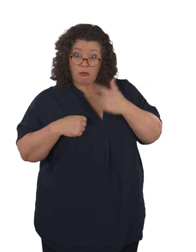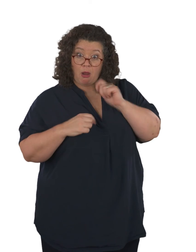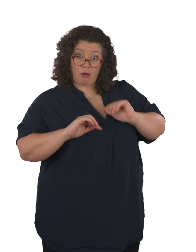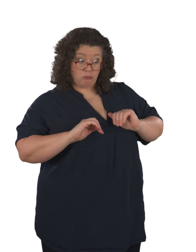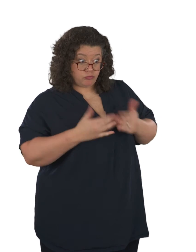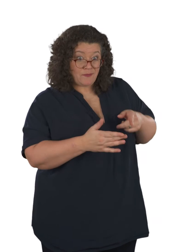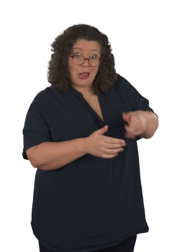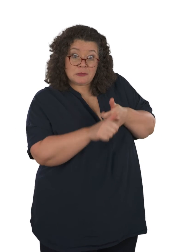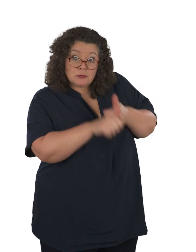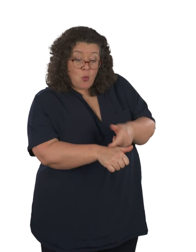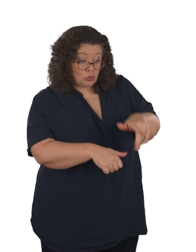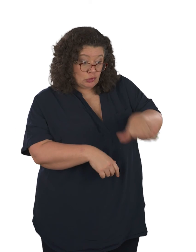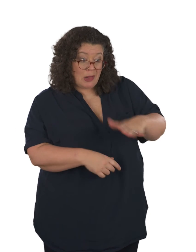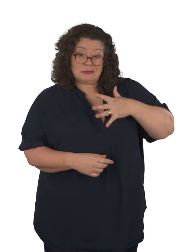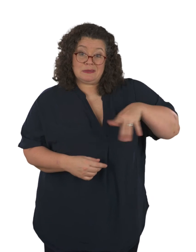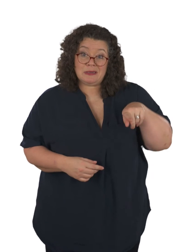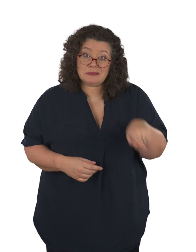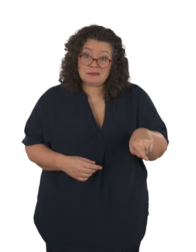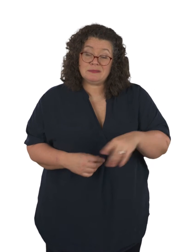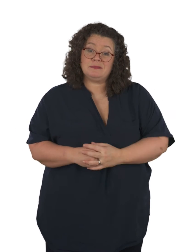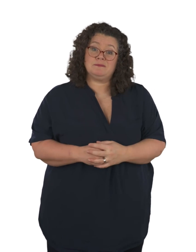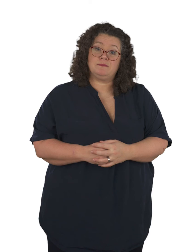if the parent carer can provide the support the child needs,